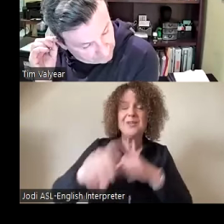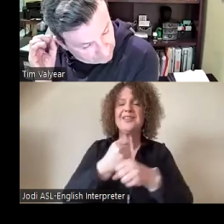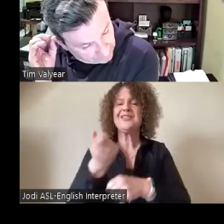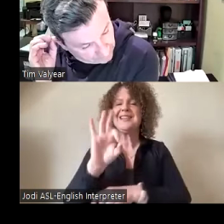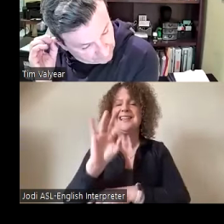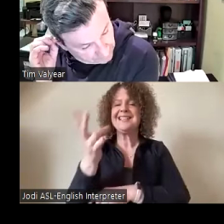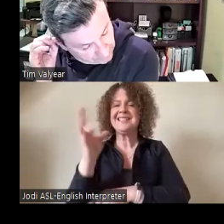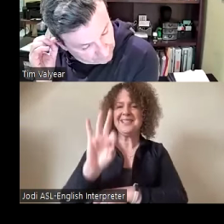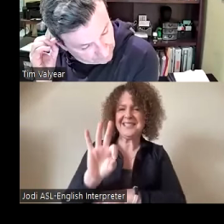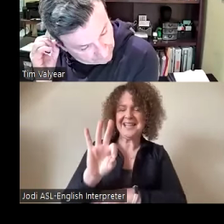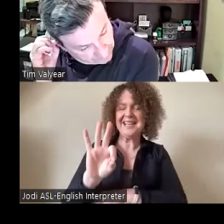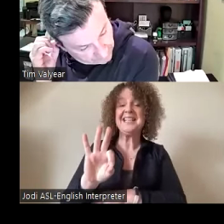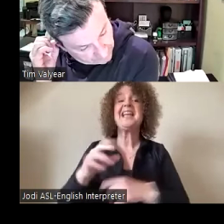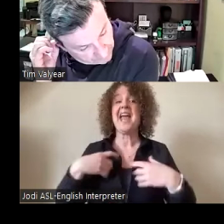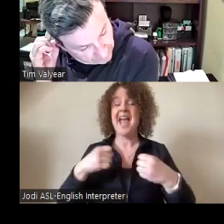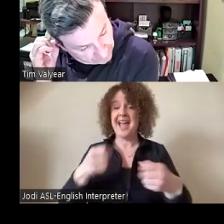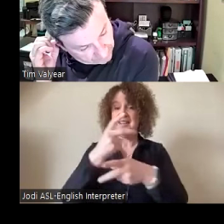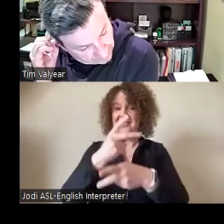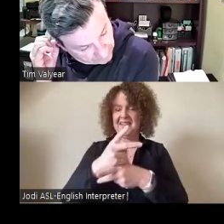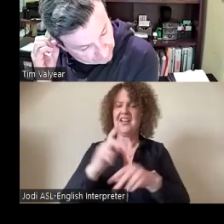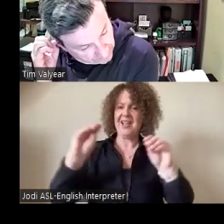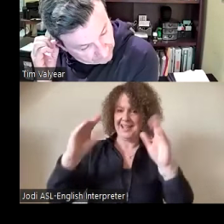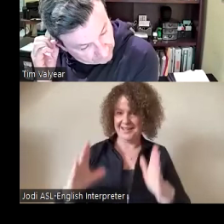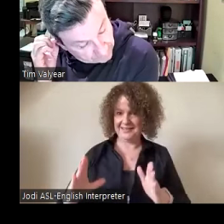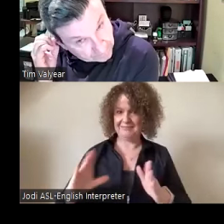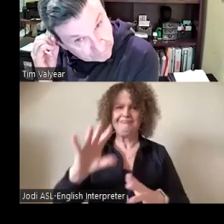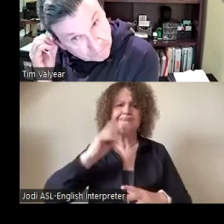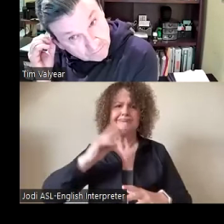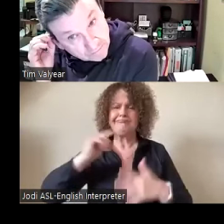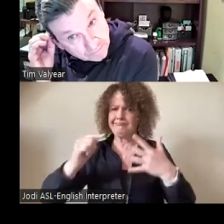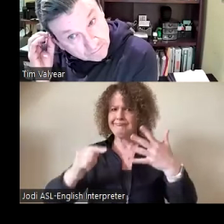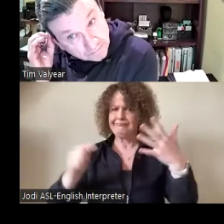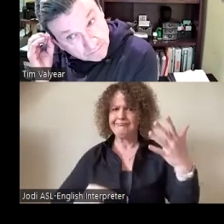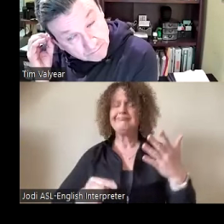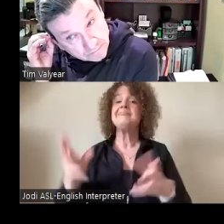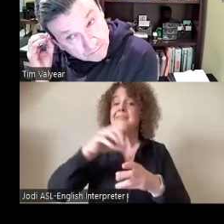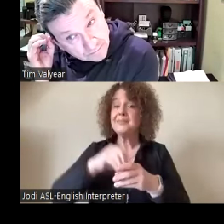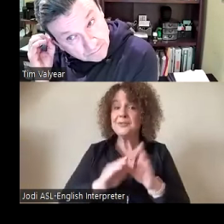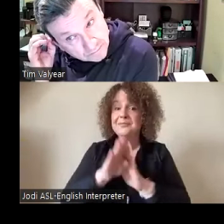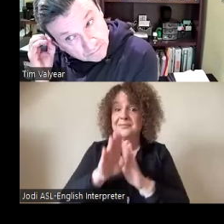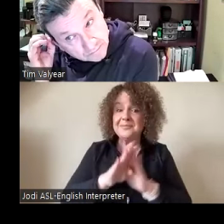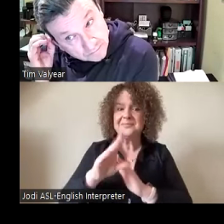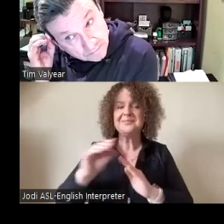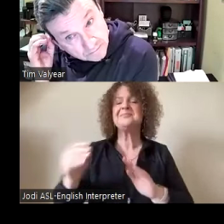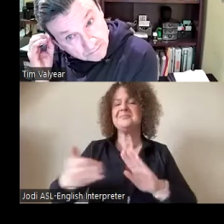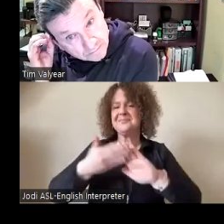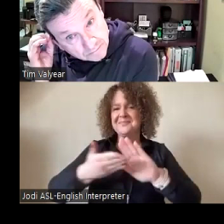and owner and president of Integrity Care Consultants. He educator.